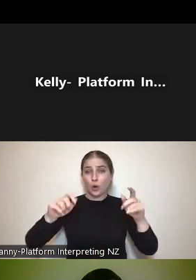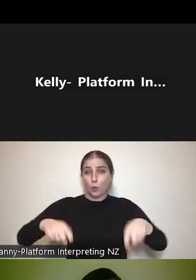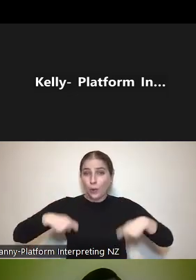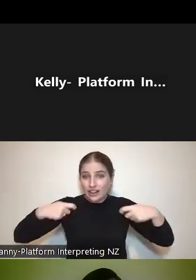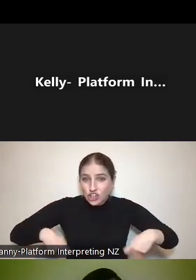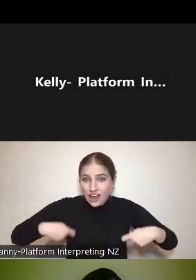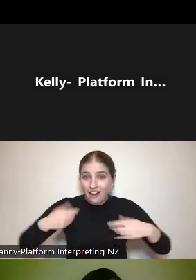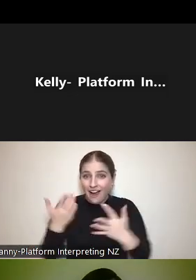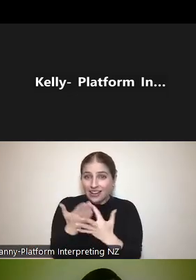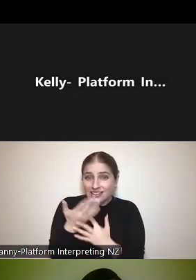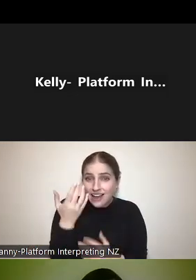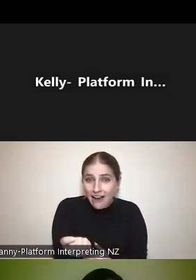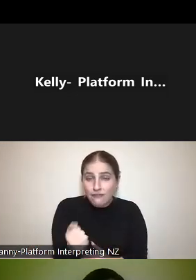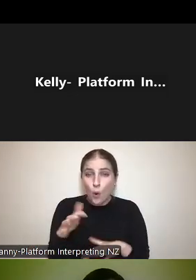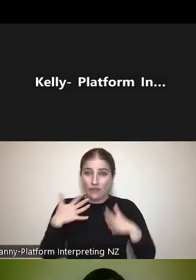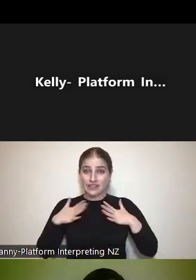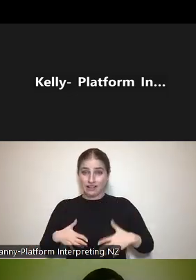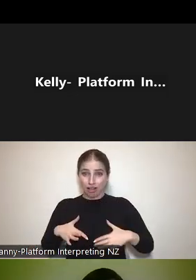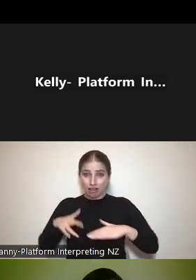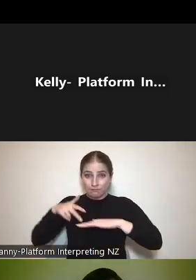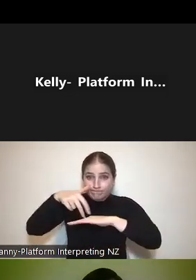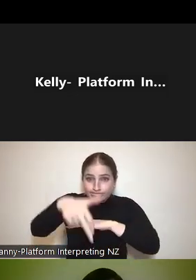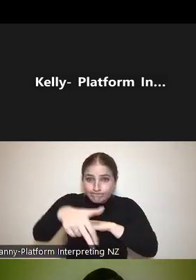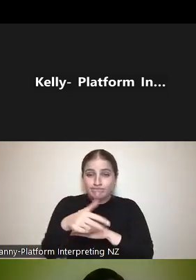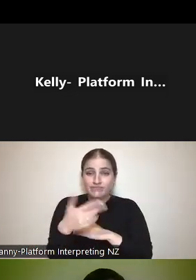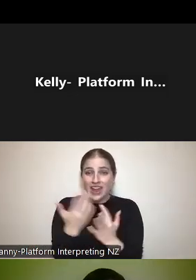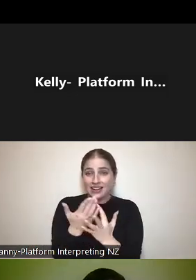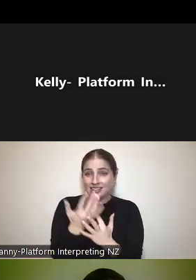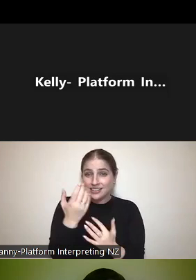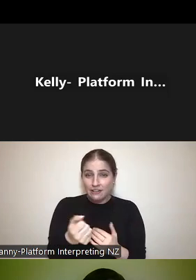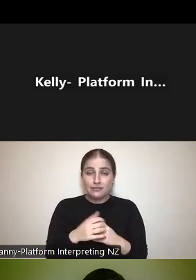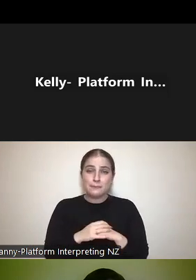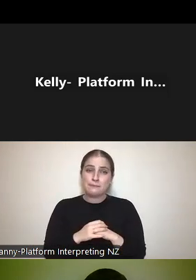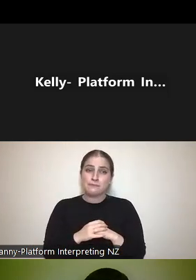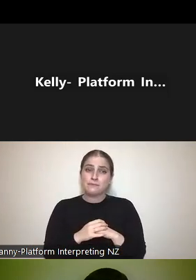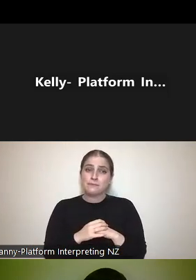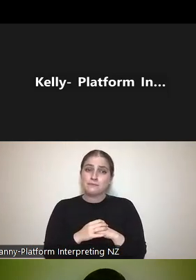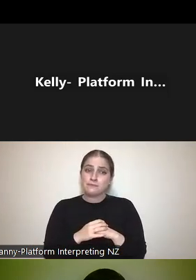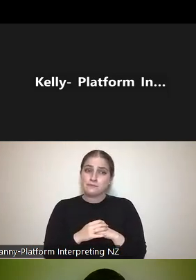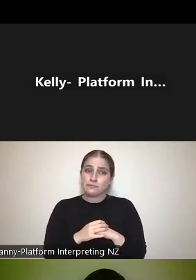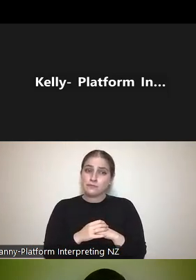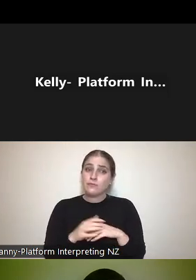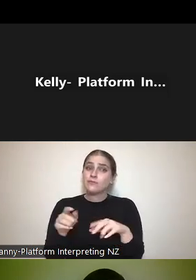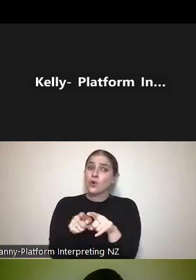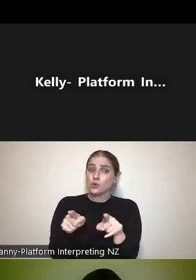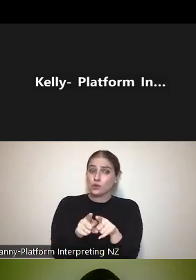And also, sharing information about the visual, auditory, and sensory access.